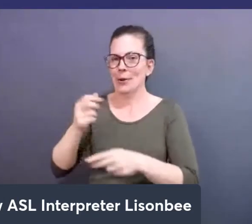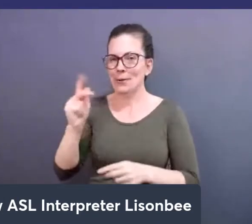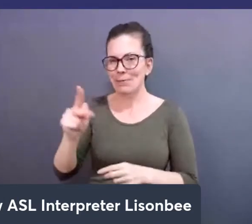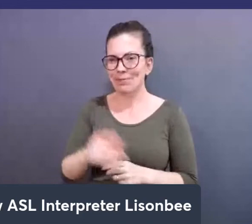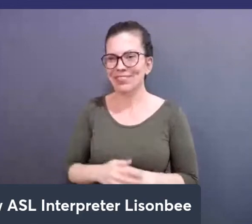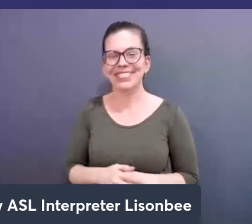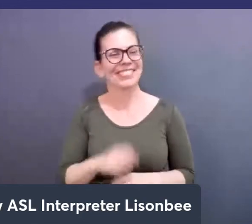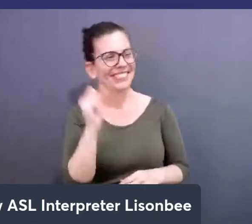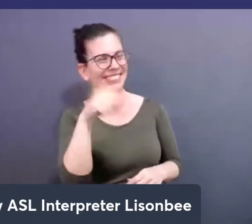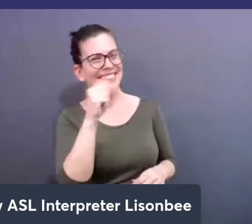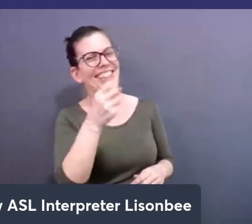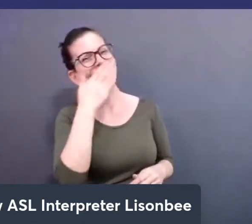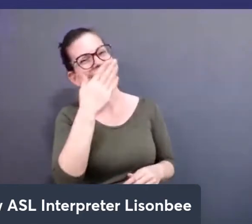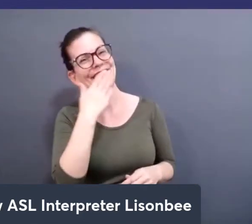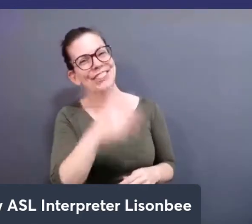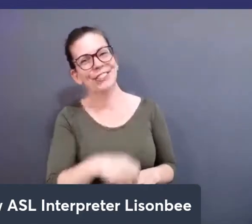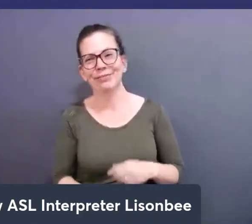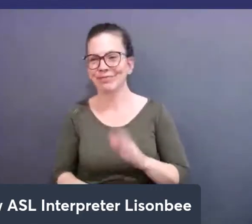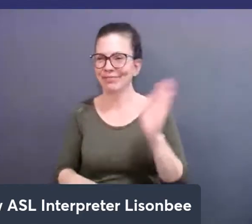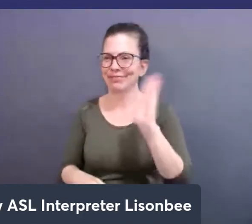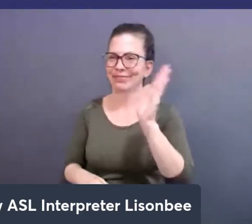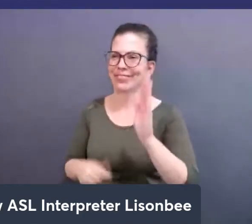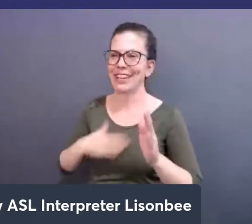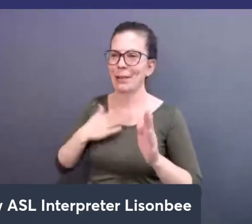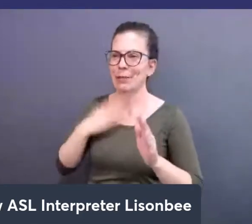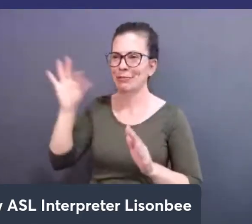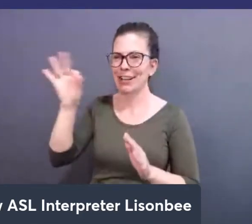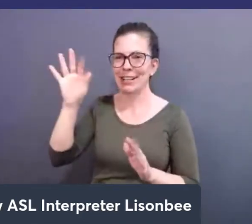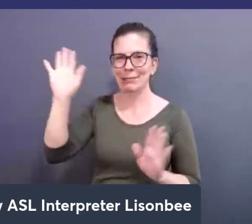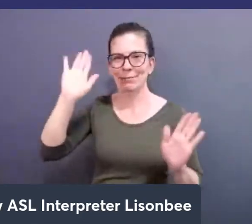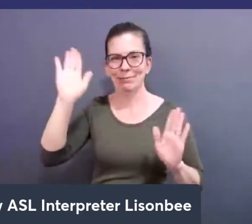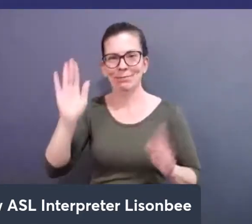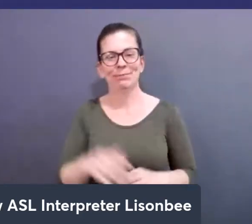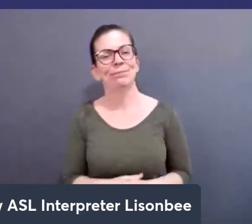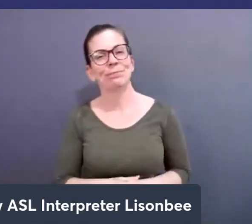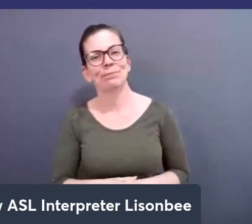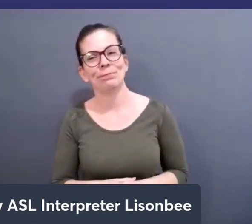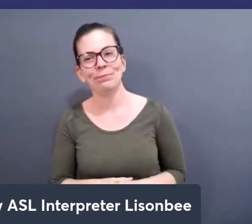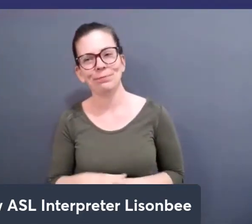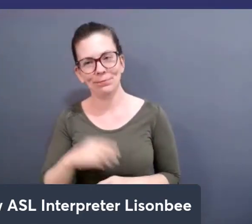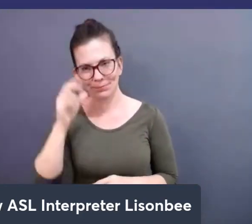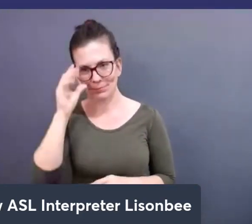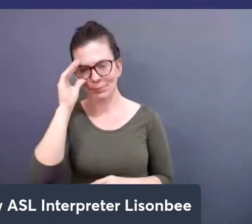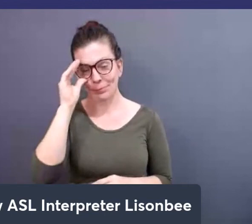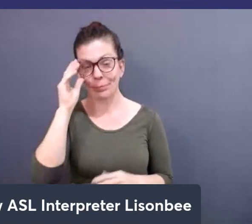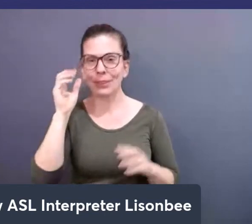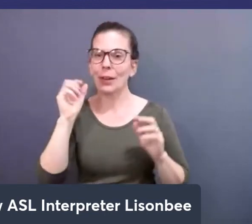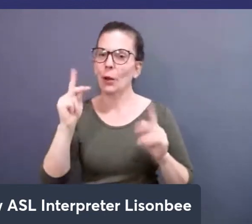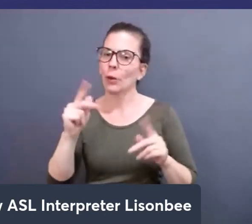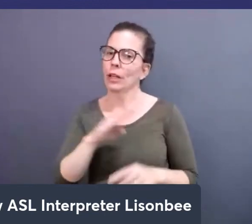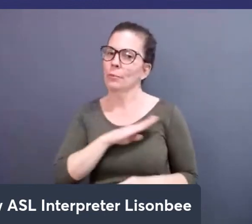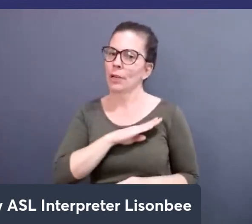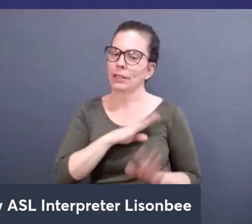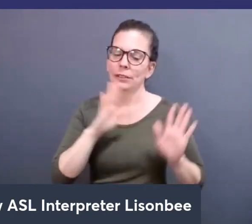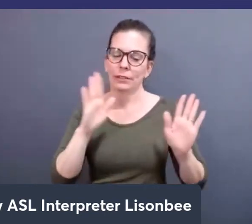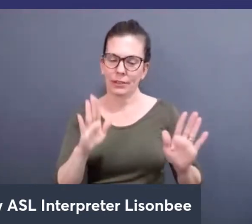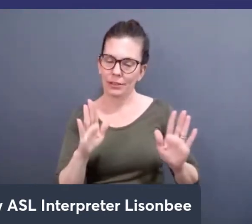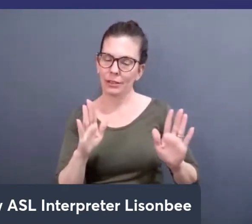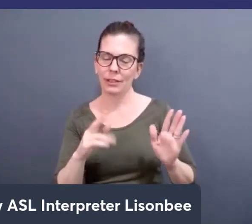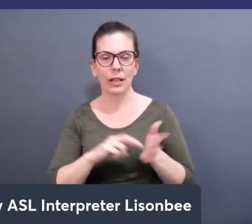Absolutely, thank you. Happy Friday. So, Brian, I mean, I gotta say like today